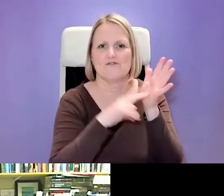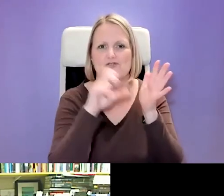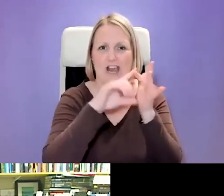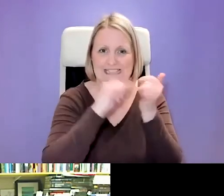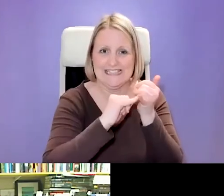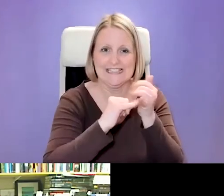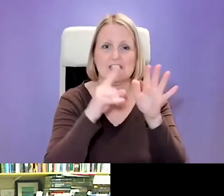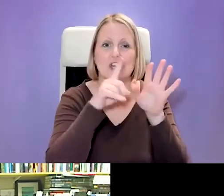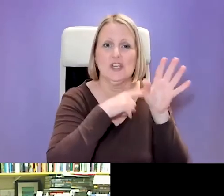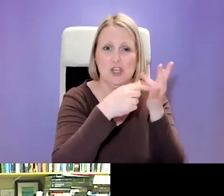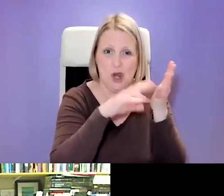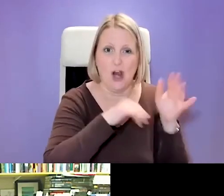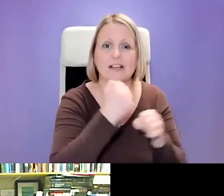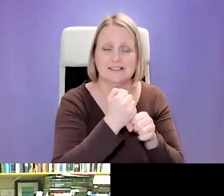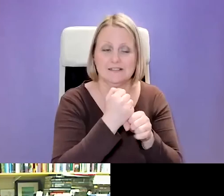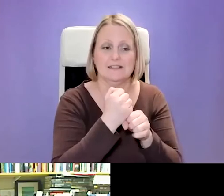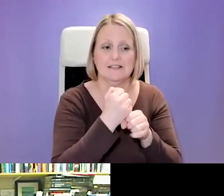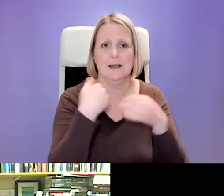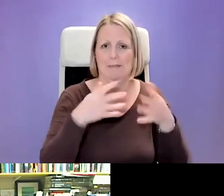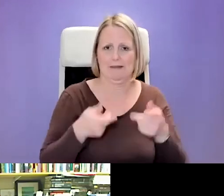it's very easy for,